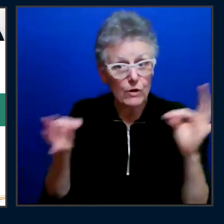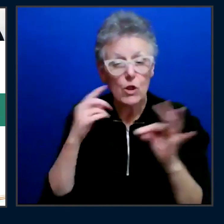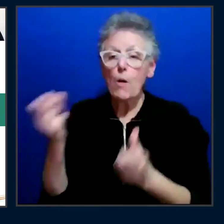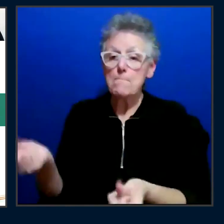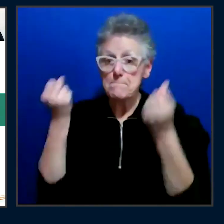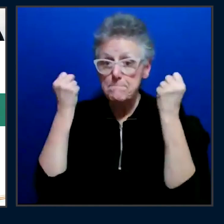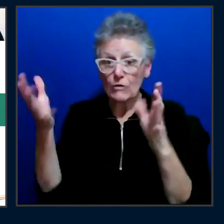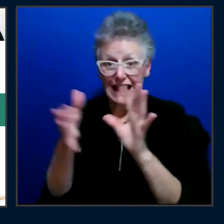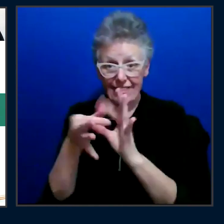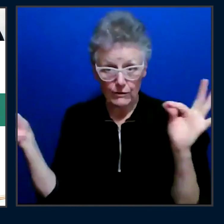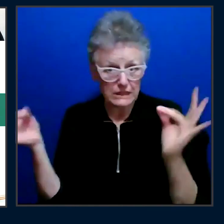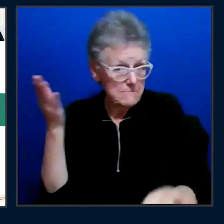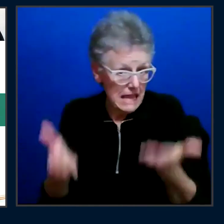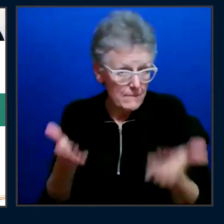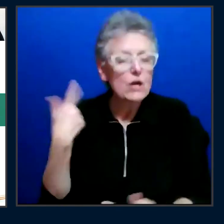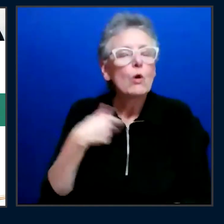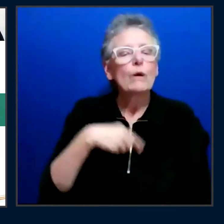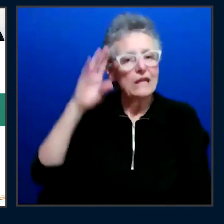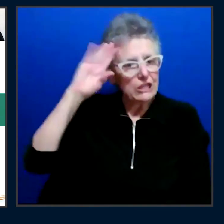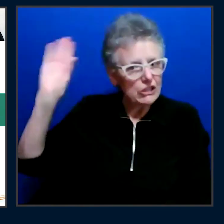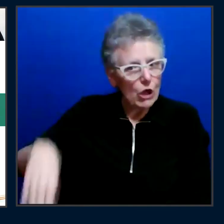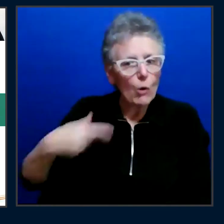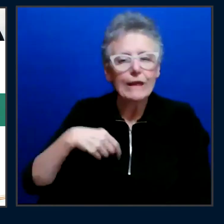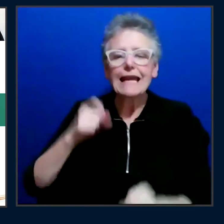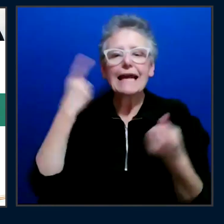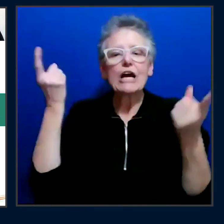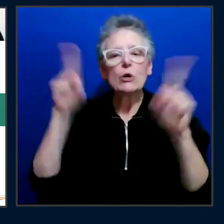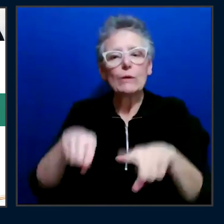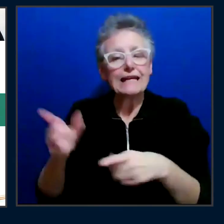or multilingual. We know, and we can agree